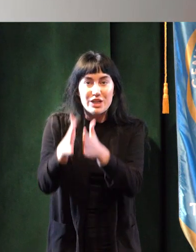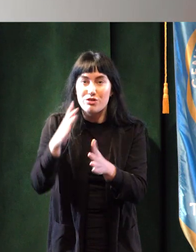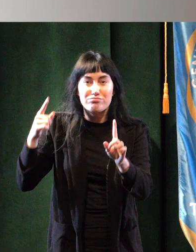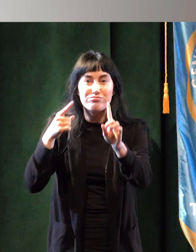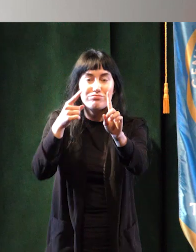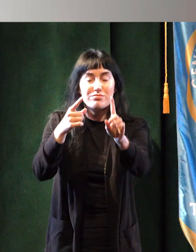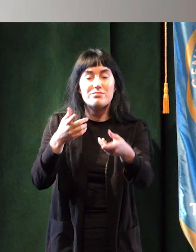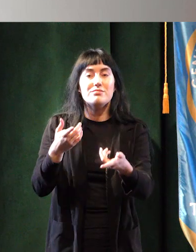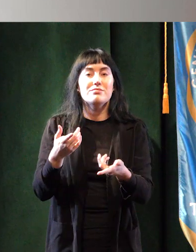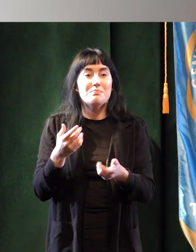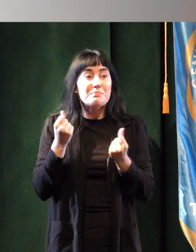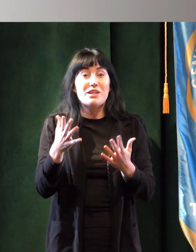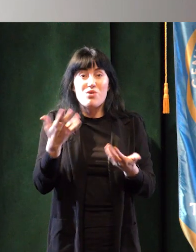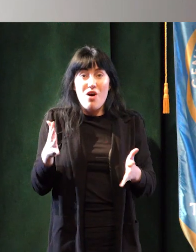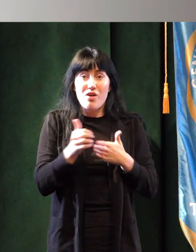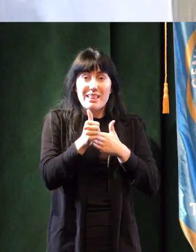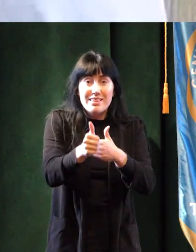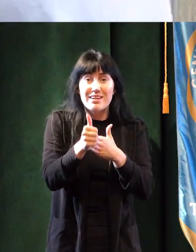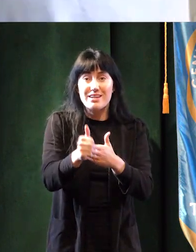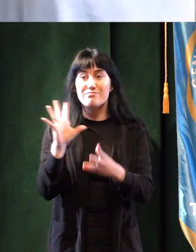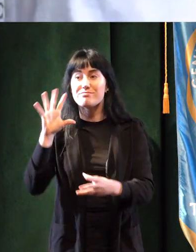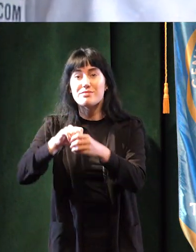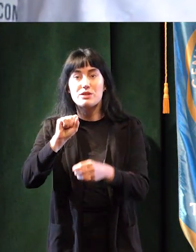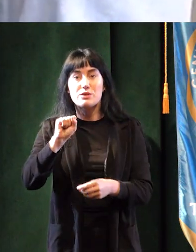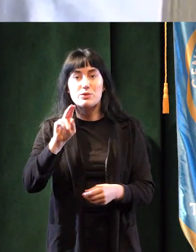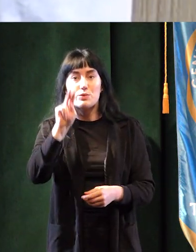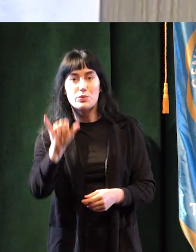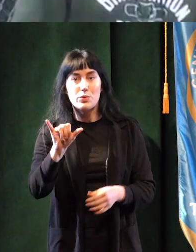many of you are already leading by participating in SUNY's system-wide